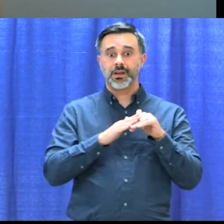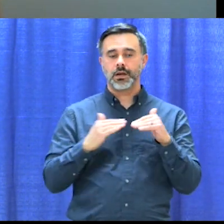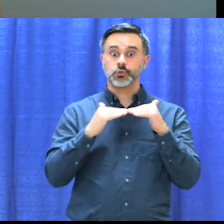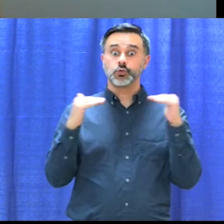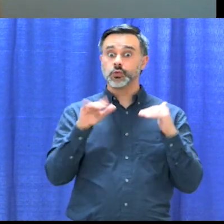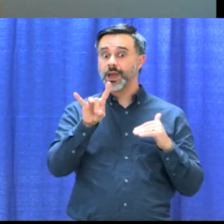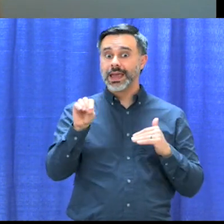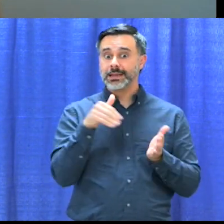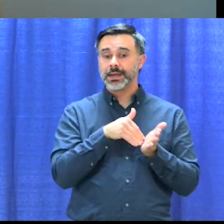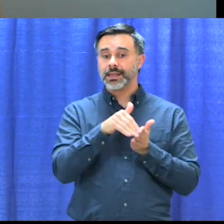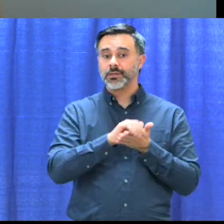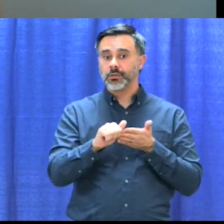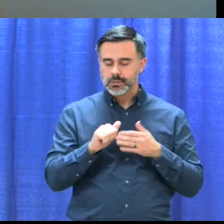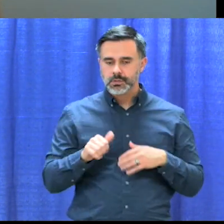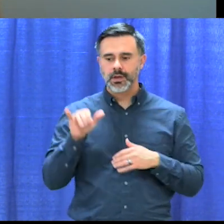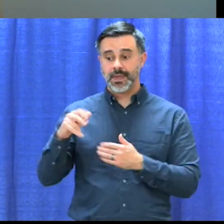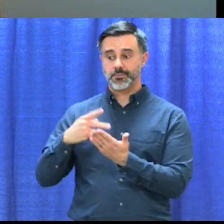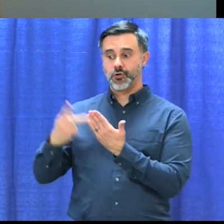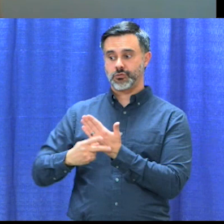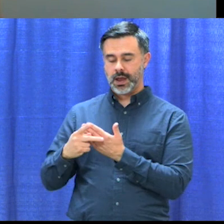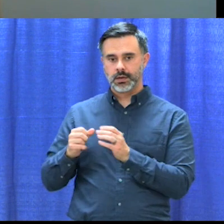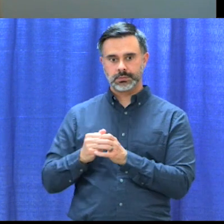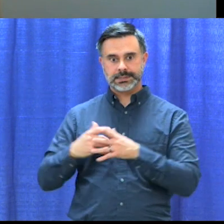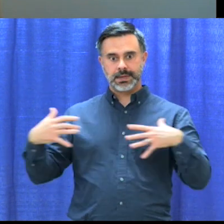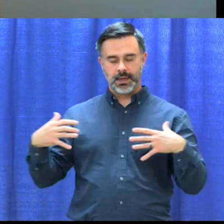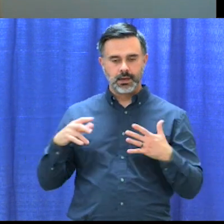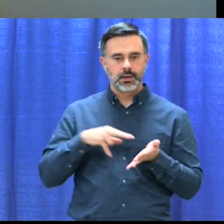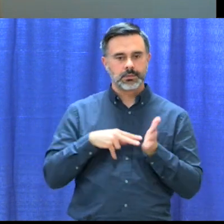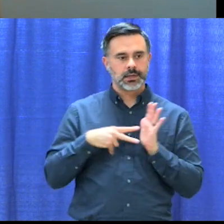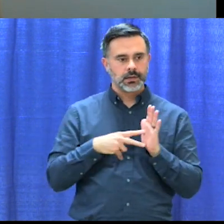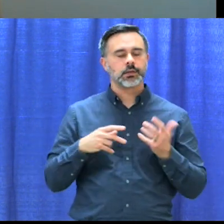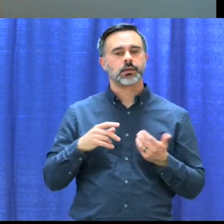By expanding that program in the state of California as well as offering an affordable